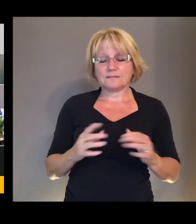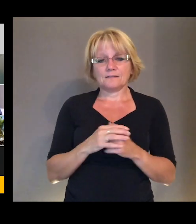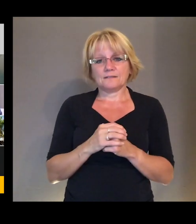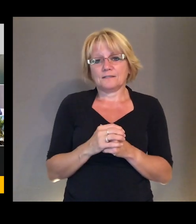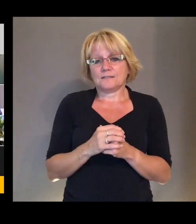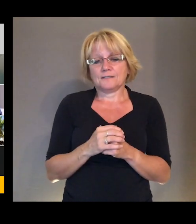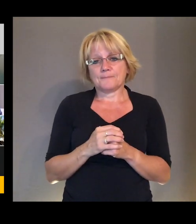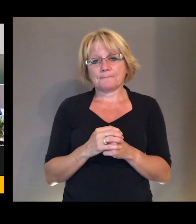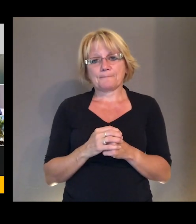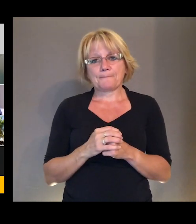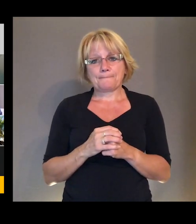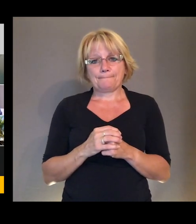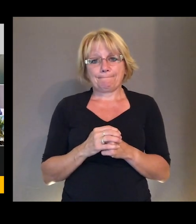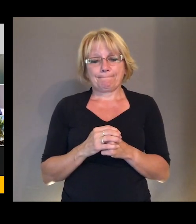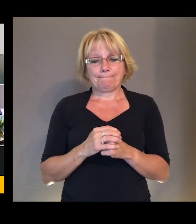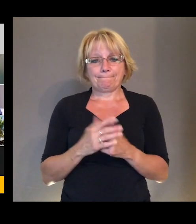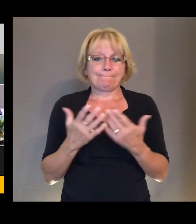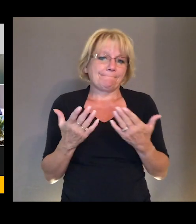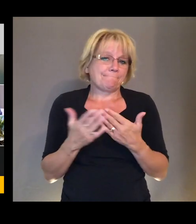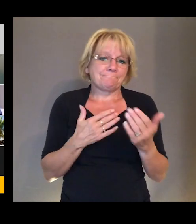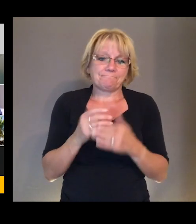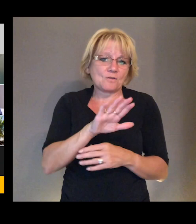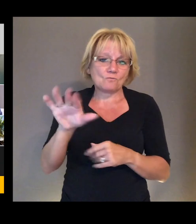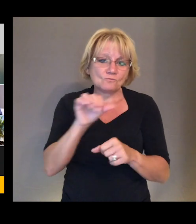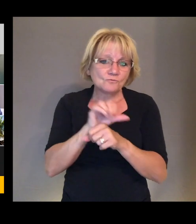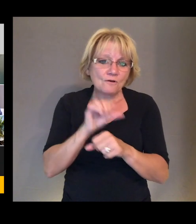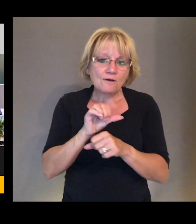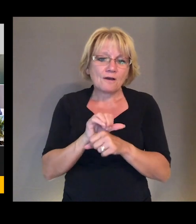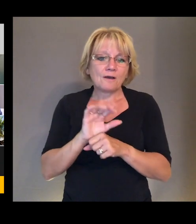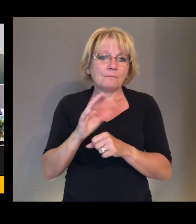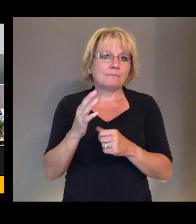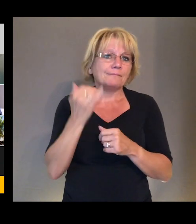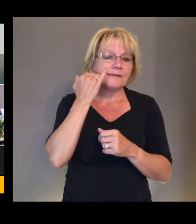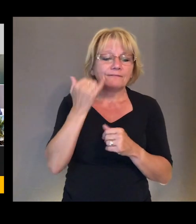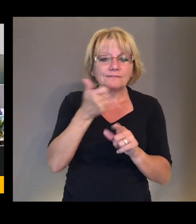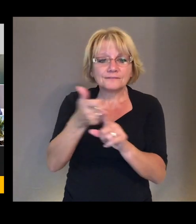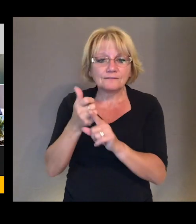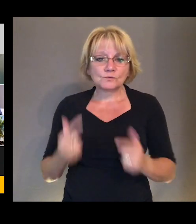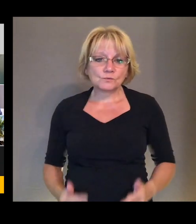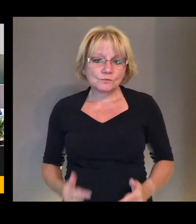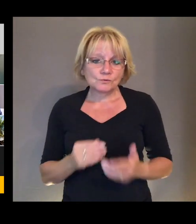And, you know, wherever that may be, doesn't matter, you know, what jobs you're in or where you are as a student,